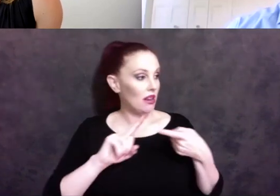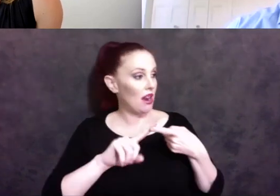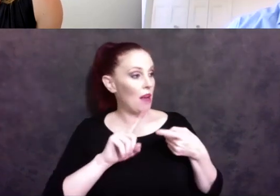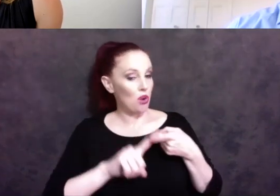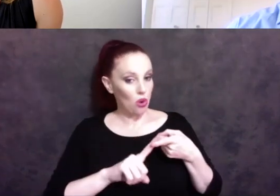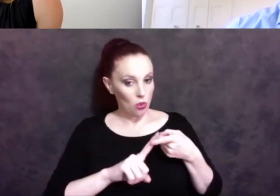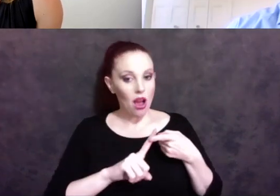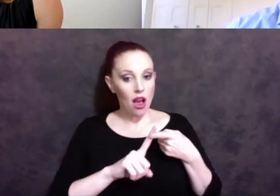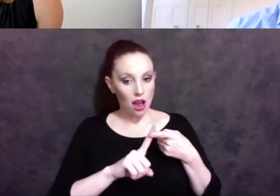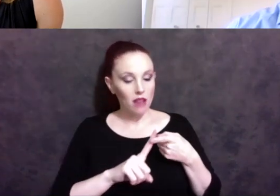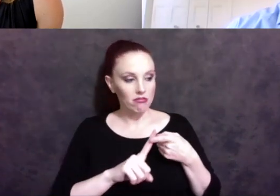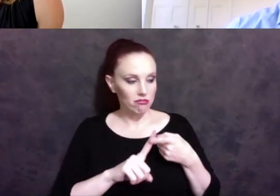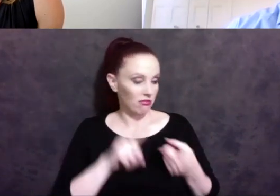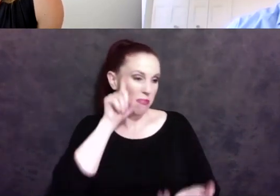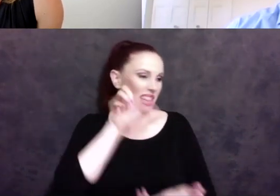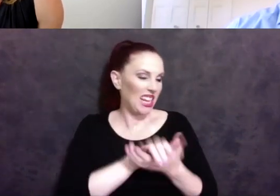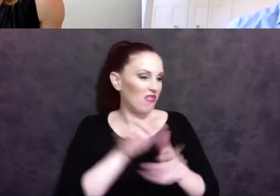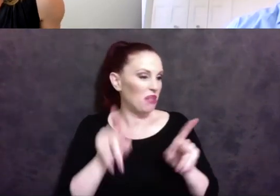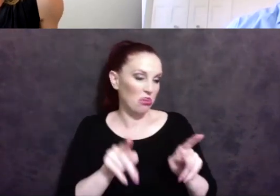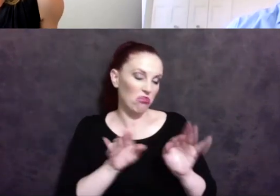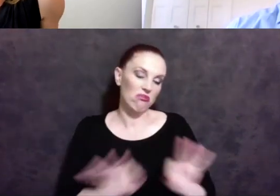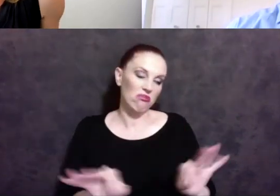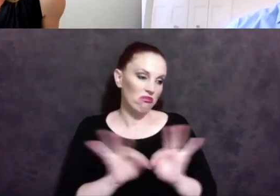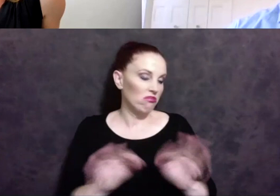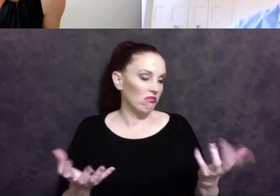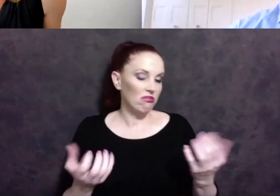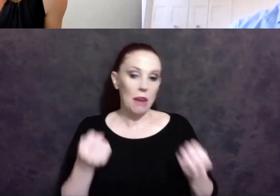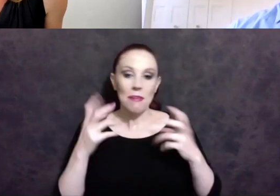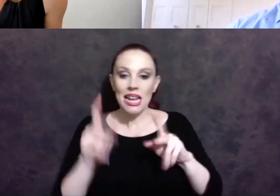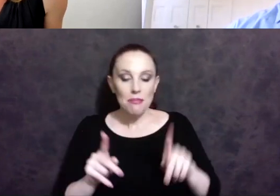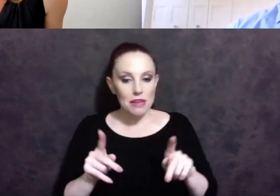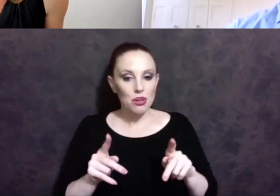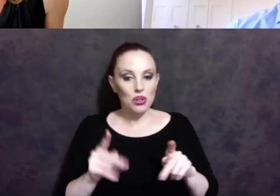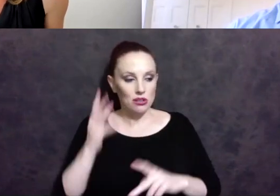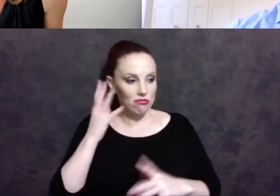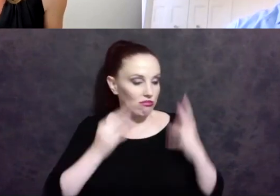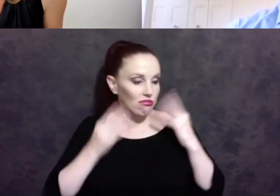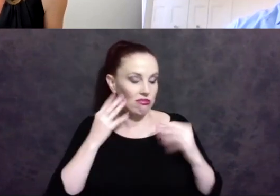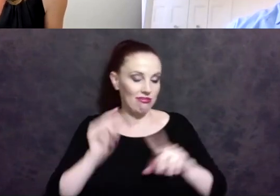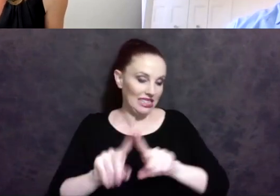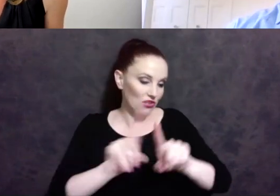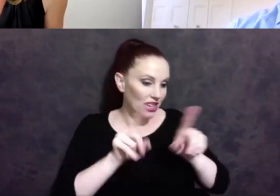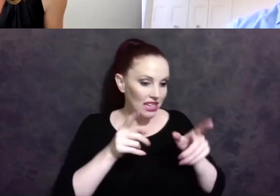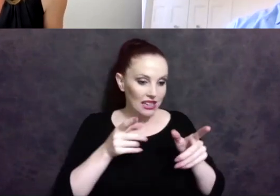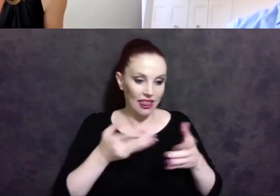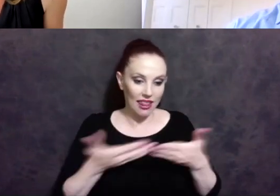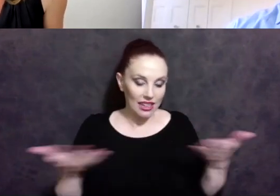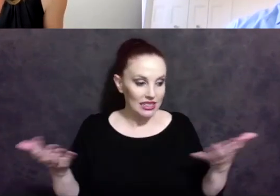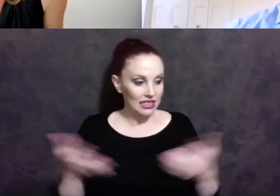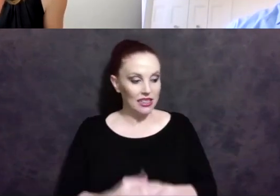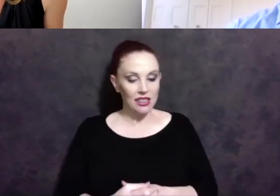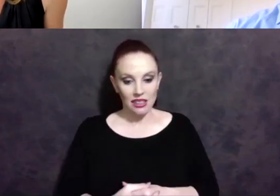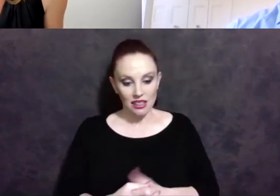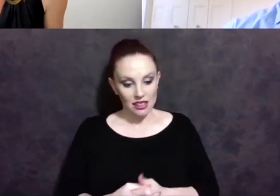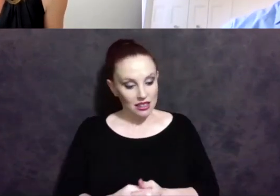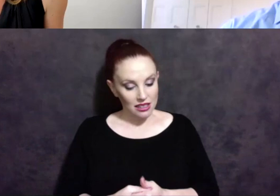is believe people. So many people have gone through so many random events that they don't